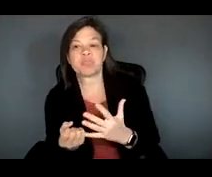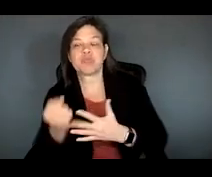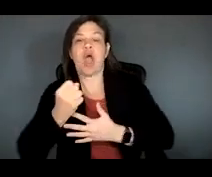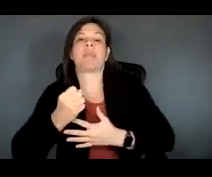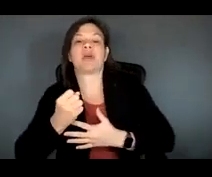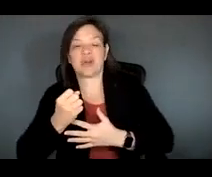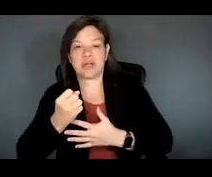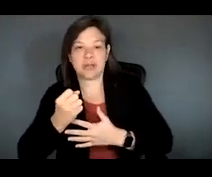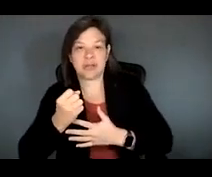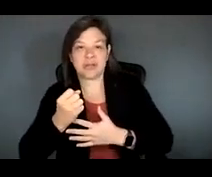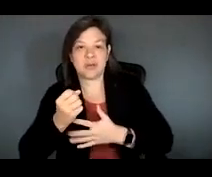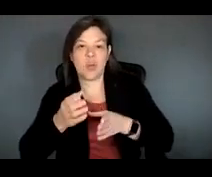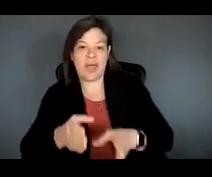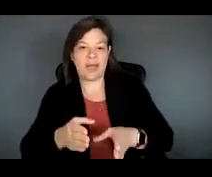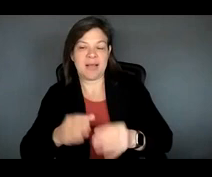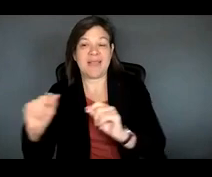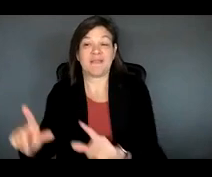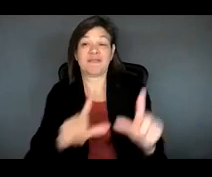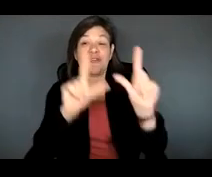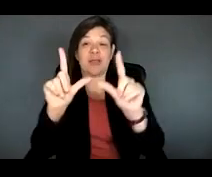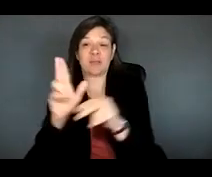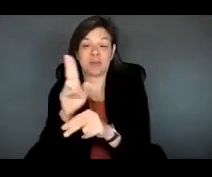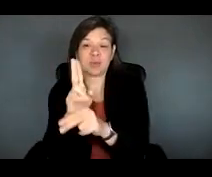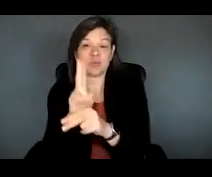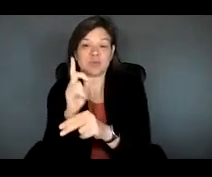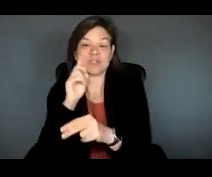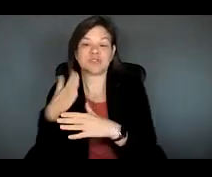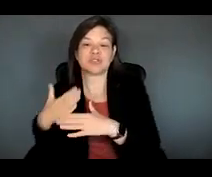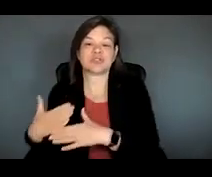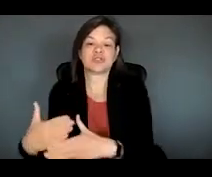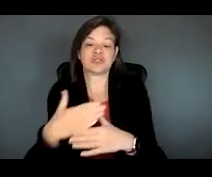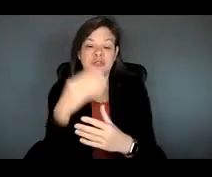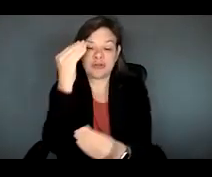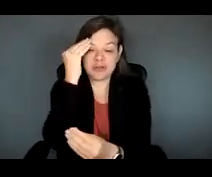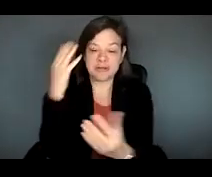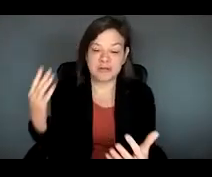framework that that happens in is sharing information and doing it together